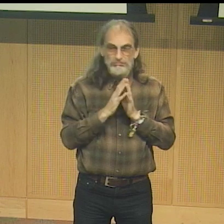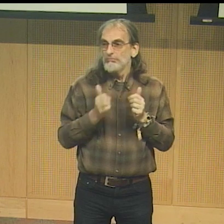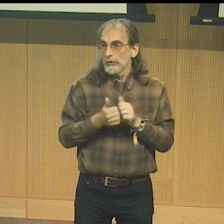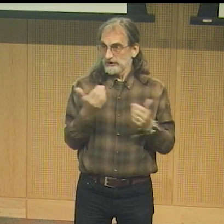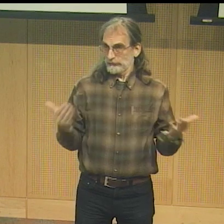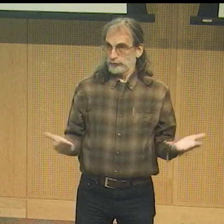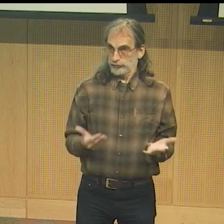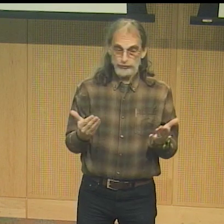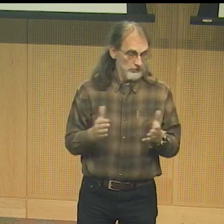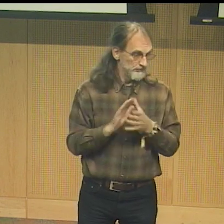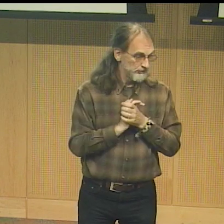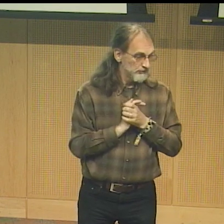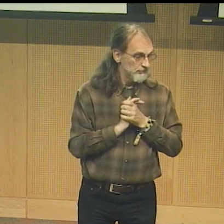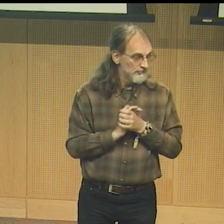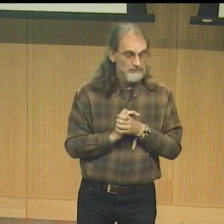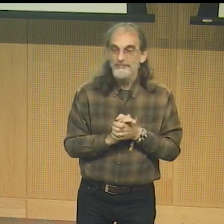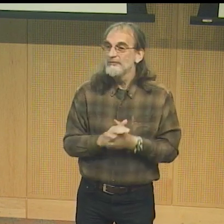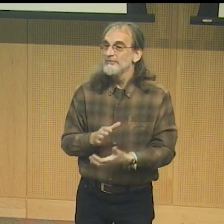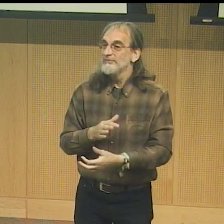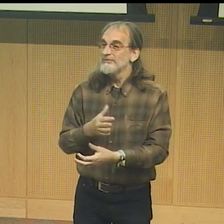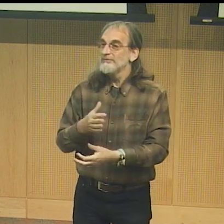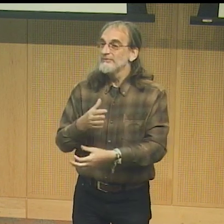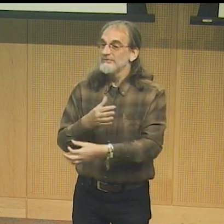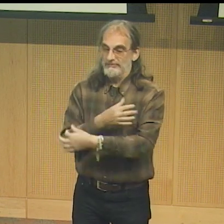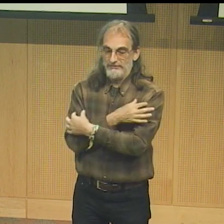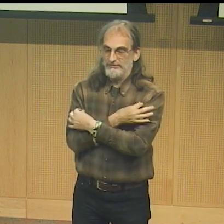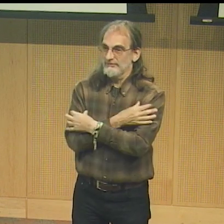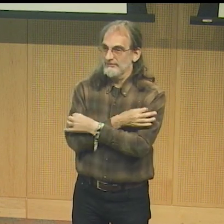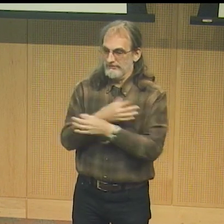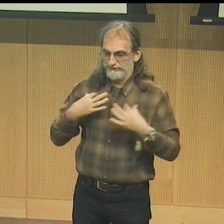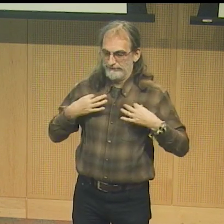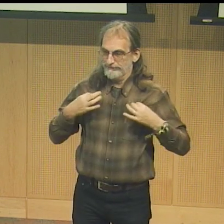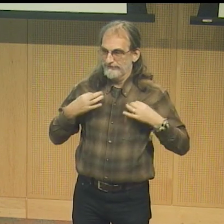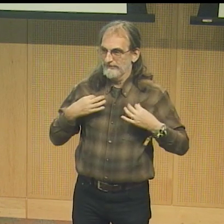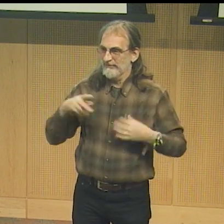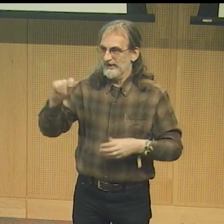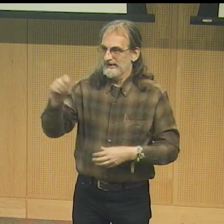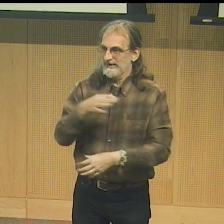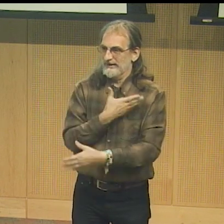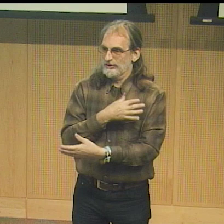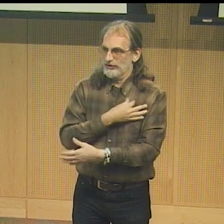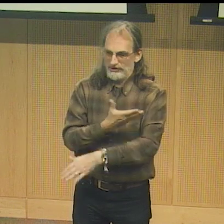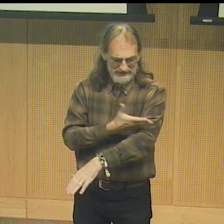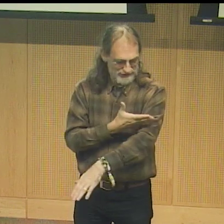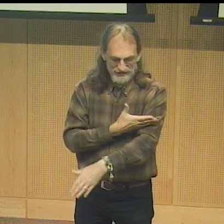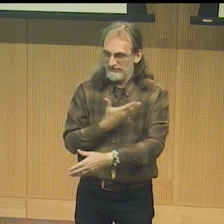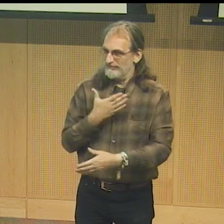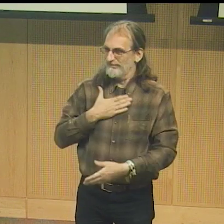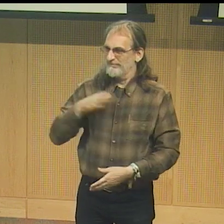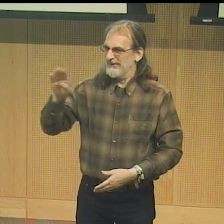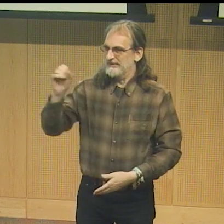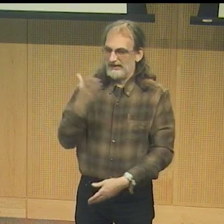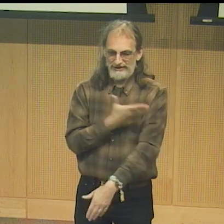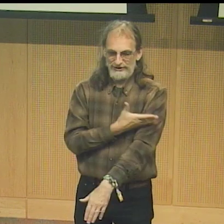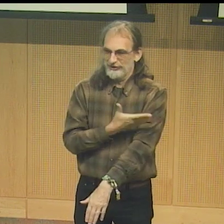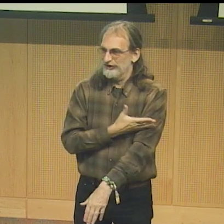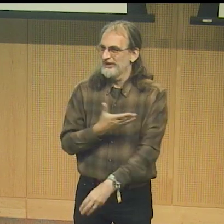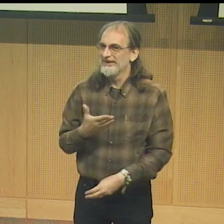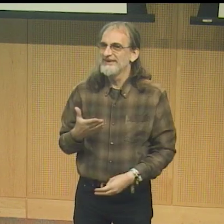the concept of Deafhood, but it is, and it's been promoted. There have been t-shirts and promotional materials